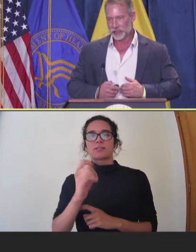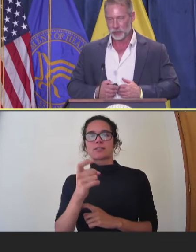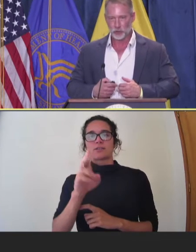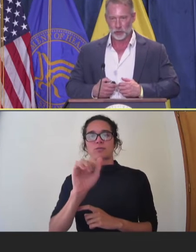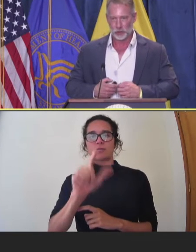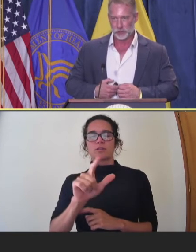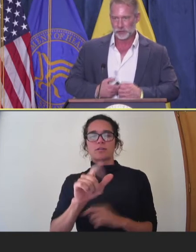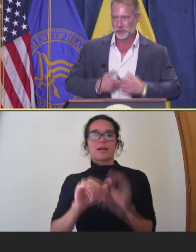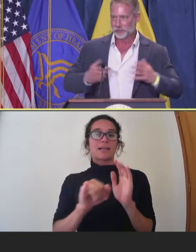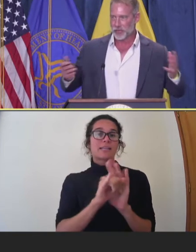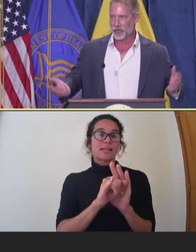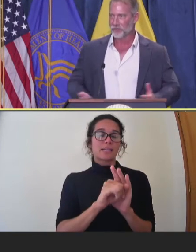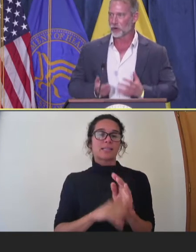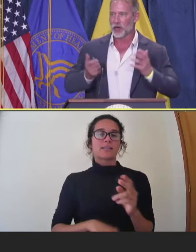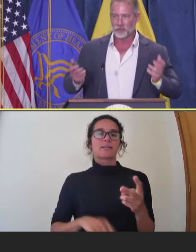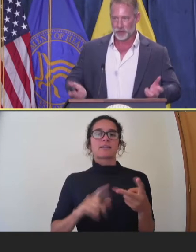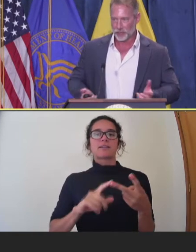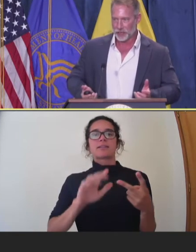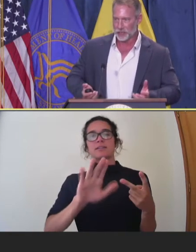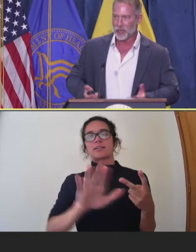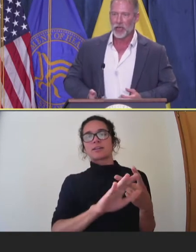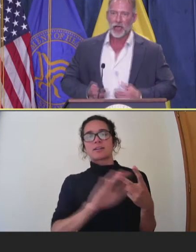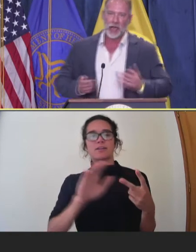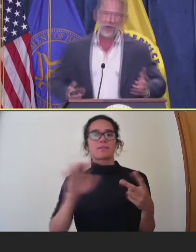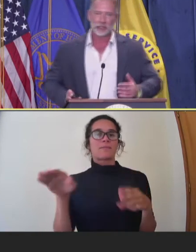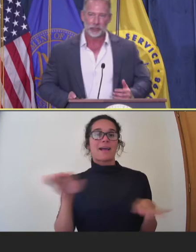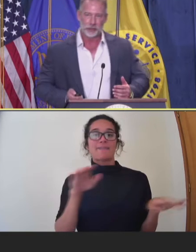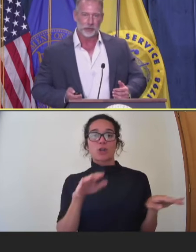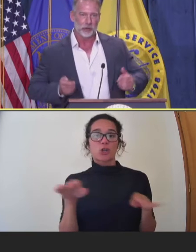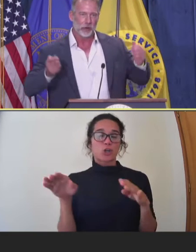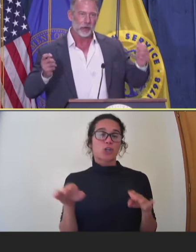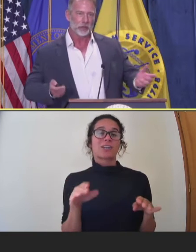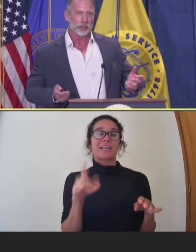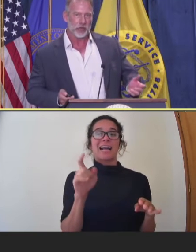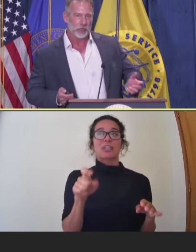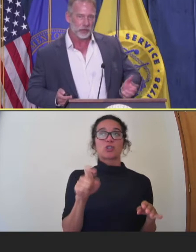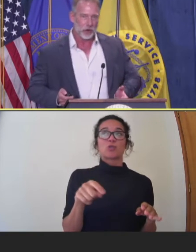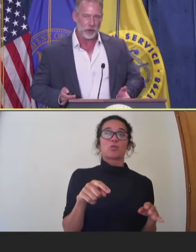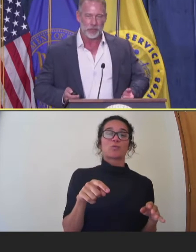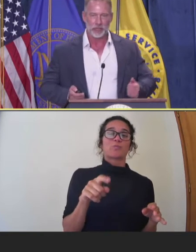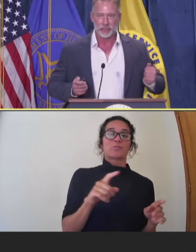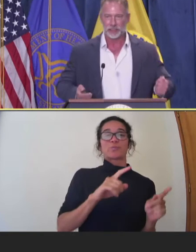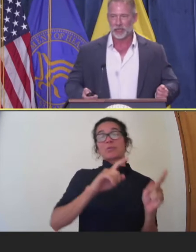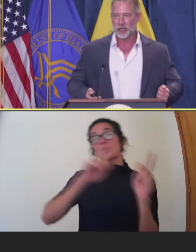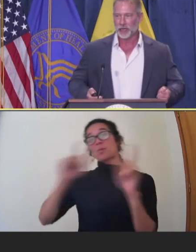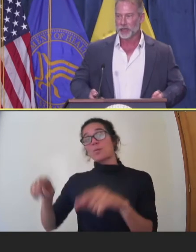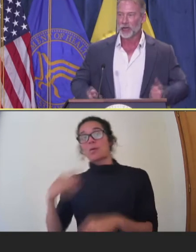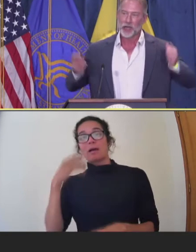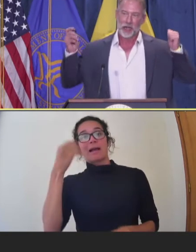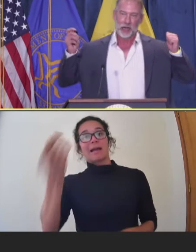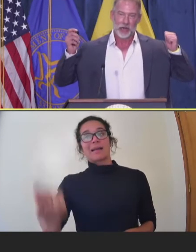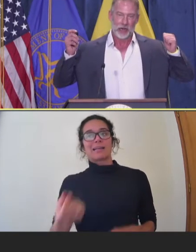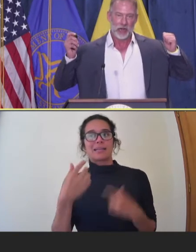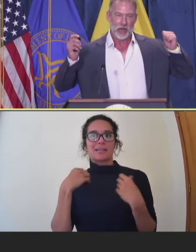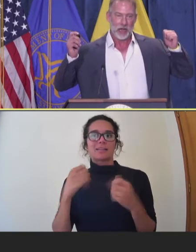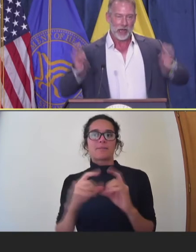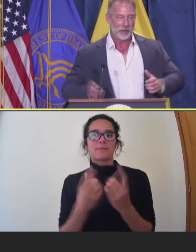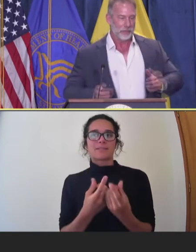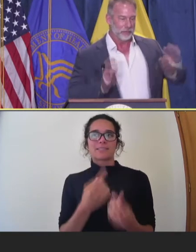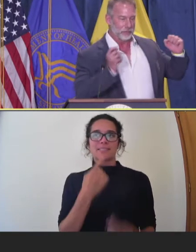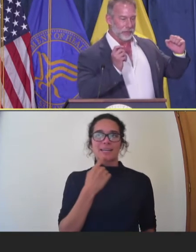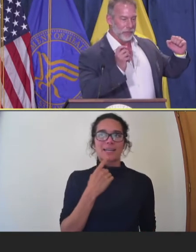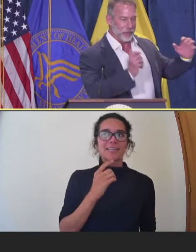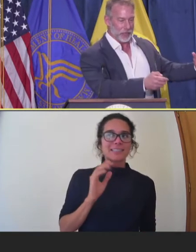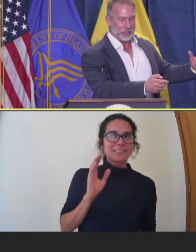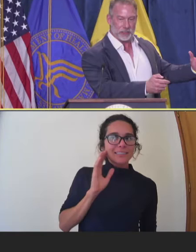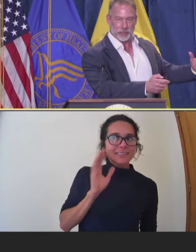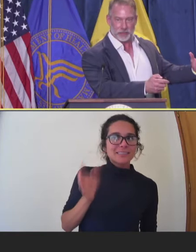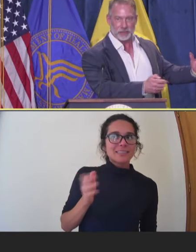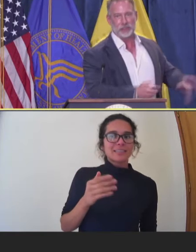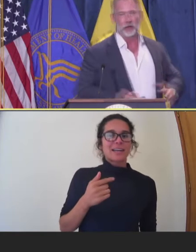sexual behavior, everything, had to go to the health department and say, "I'm this. You know,